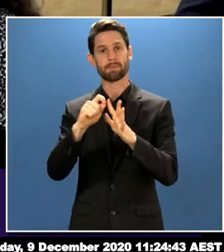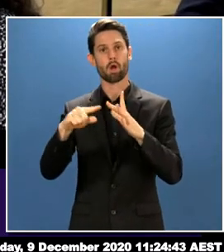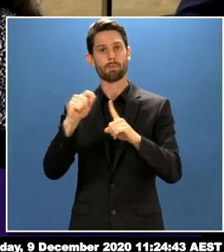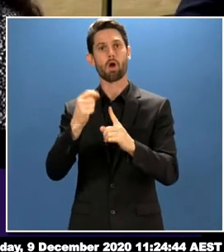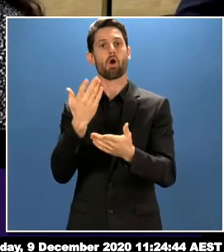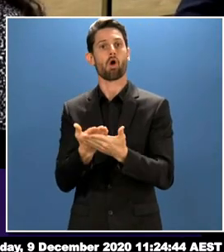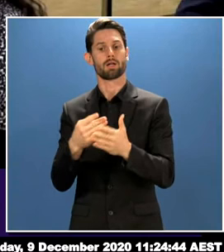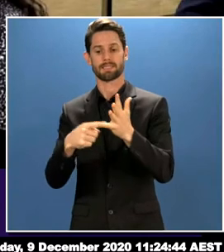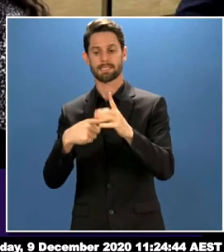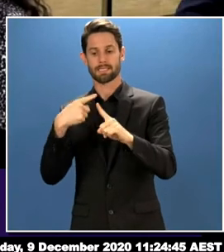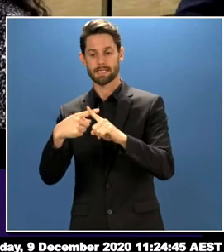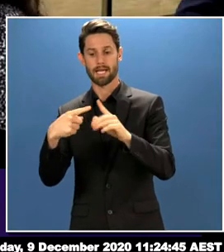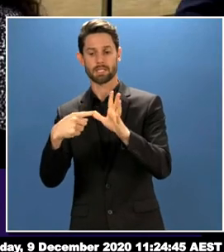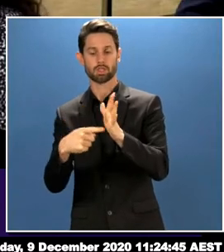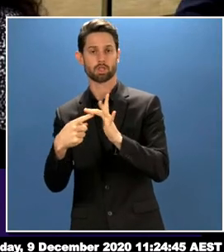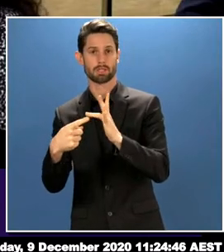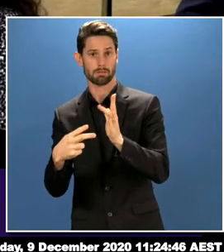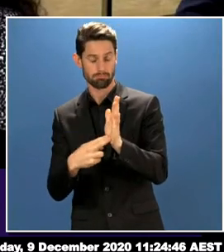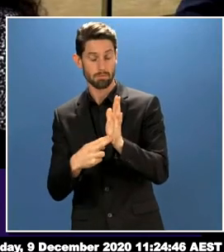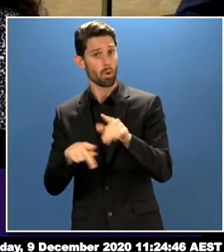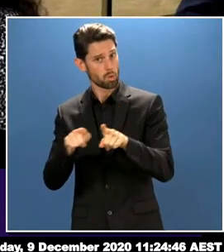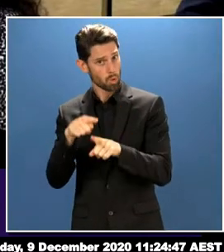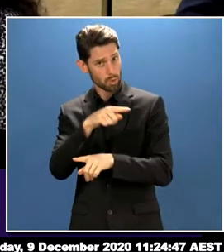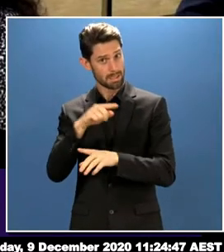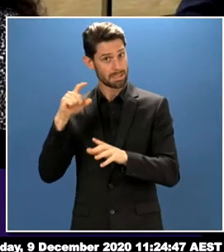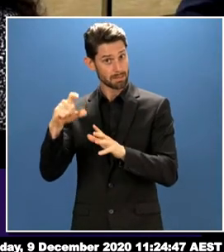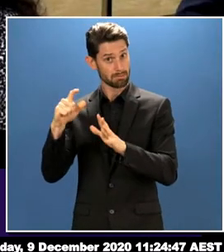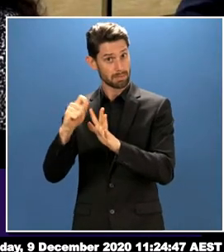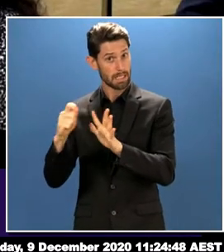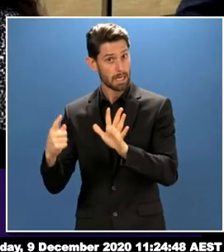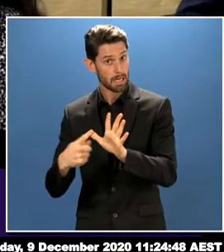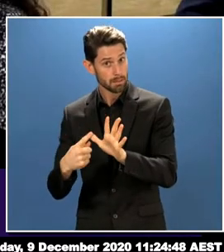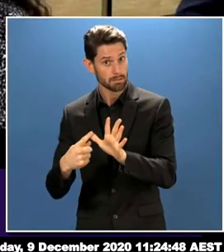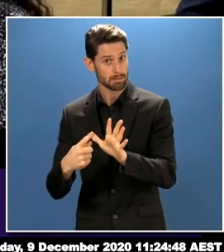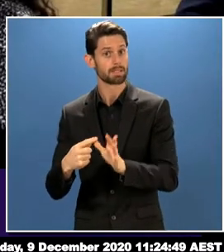I do. You are a certified public accountant? I am.